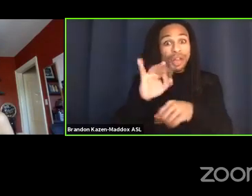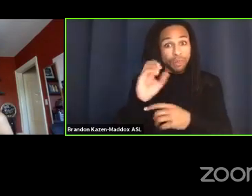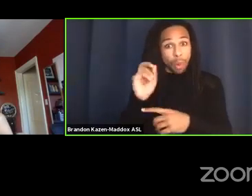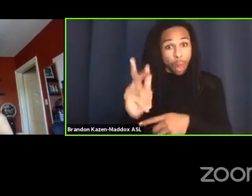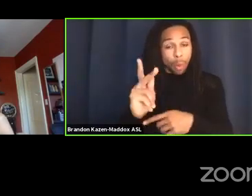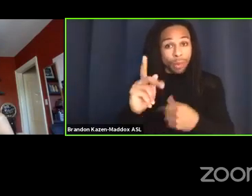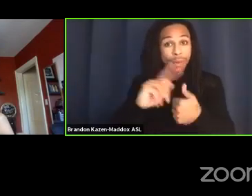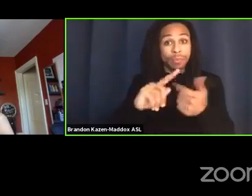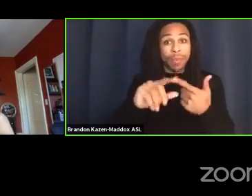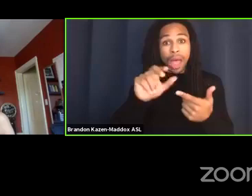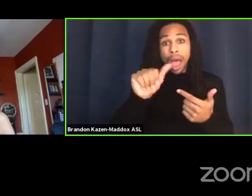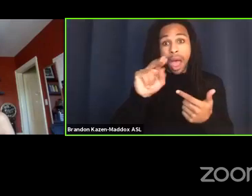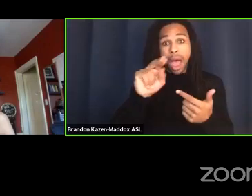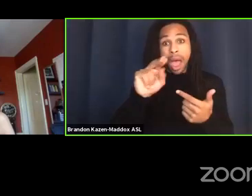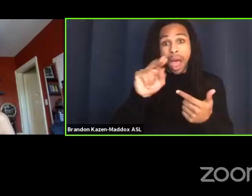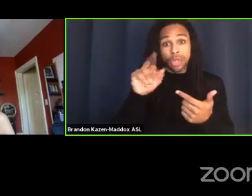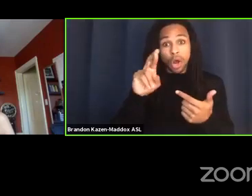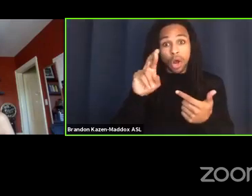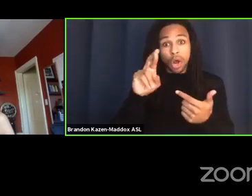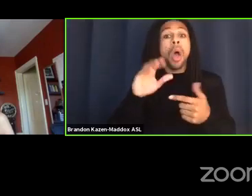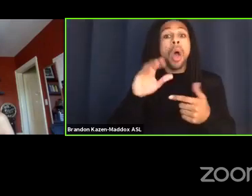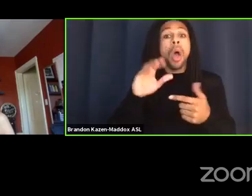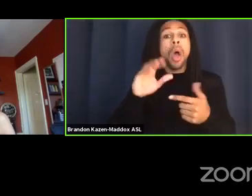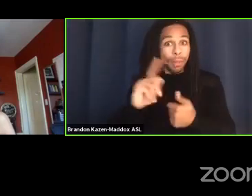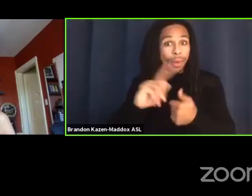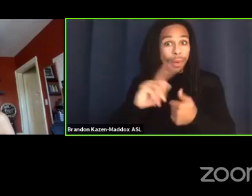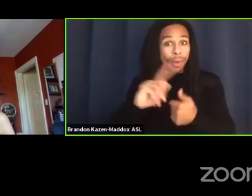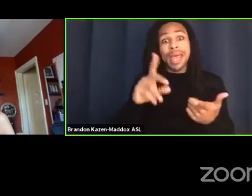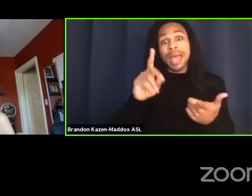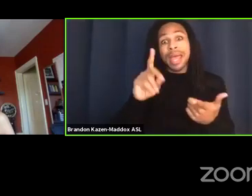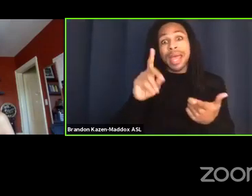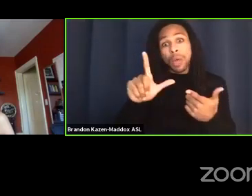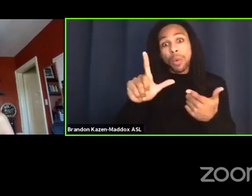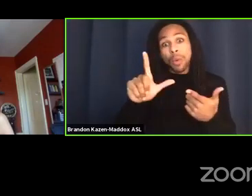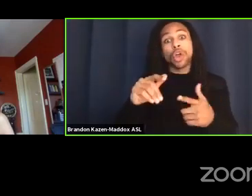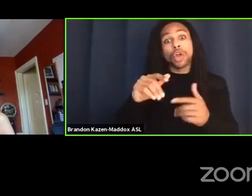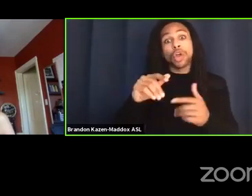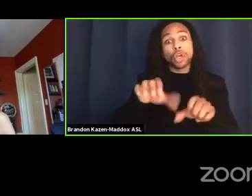with local, indigenous and first-nations artists and organizations.